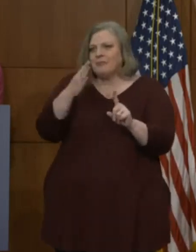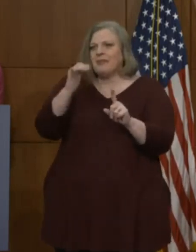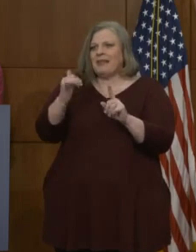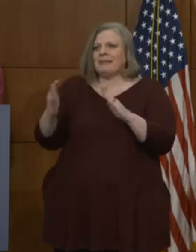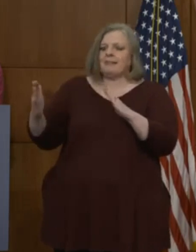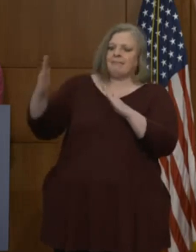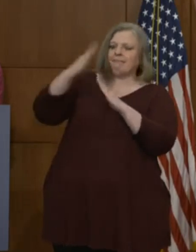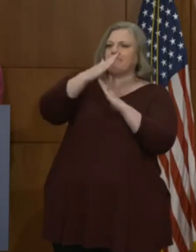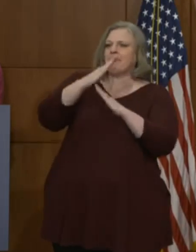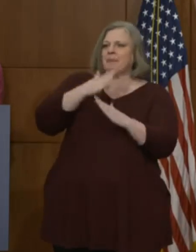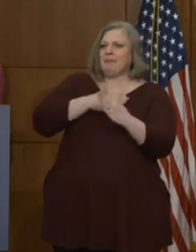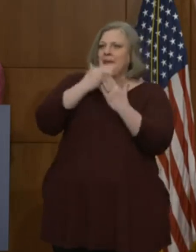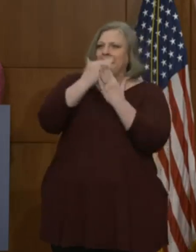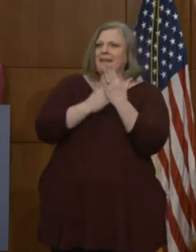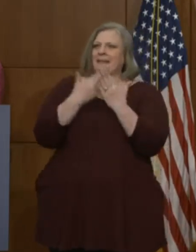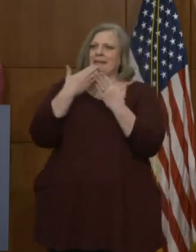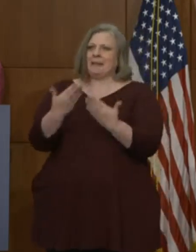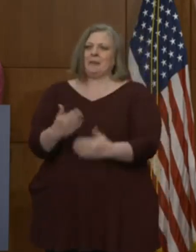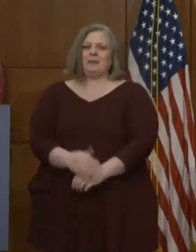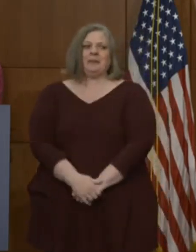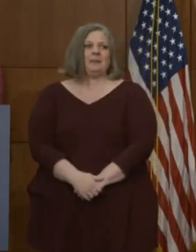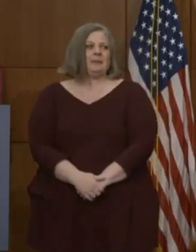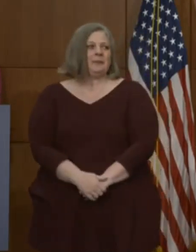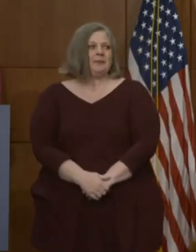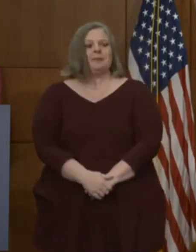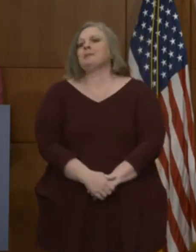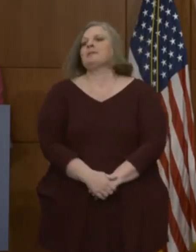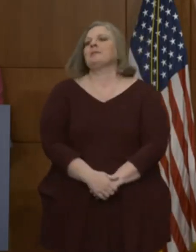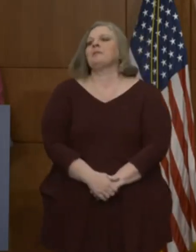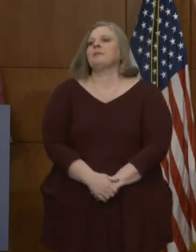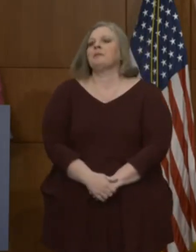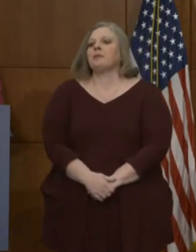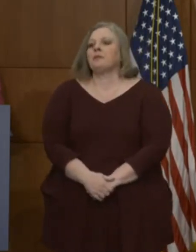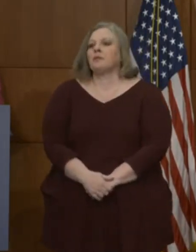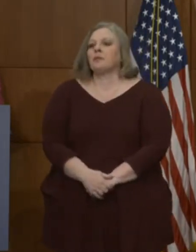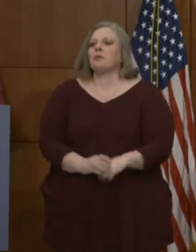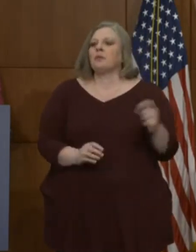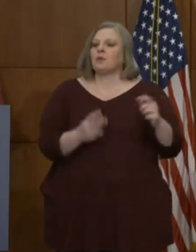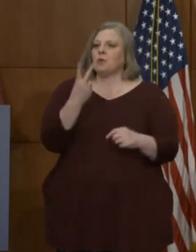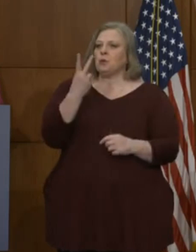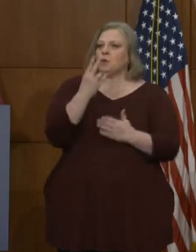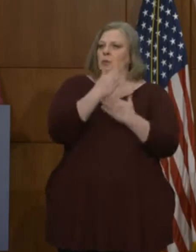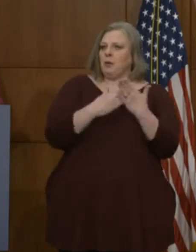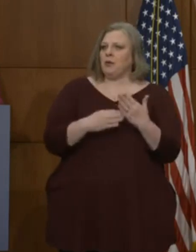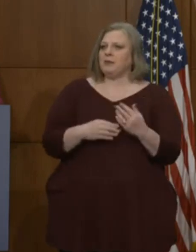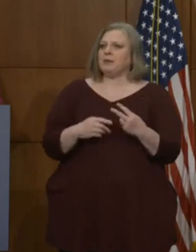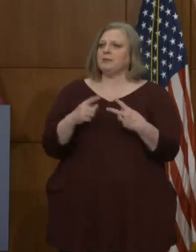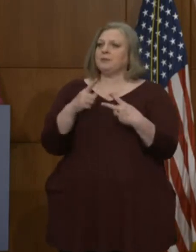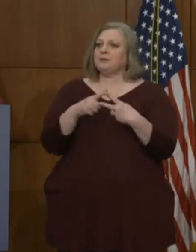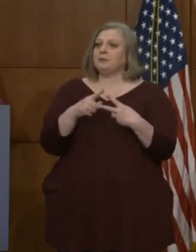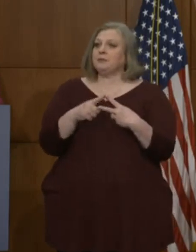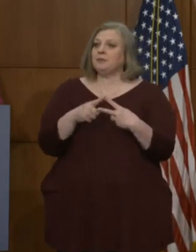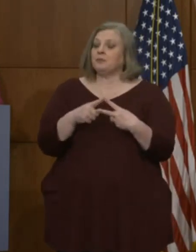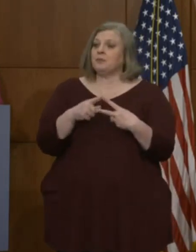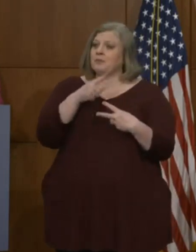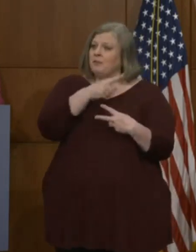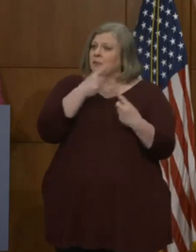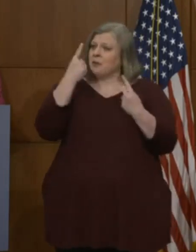DAVID THAT ARE IN NEED OF A HAIR AND NOW MORE THE DAY HAIR AND NOW MORE THE DAY BARBERS IT’S AT THE TOP MY BARBERS IT’S AT THE TOP MY PRIOR LIST THANK YOU FOR THE PRIOR LIST THANK YOU FOR THE QUESTION. REPORTER LEVERTON